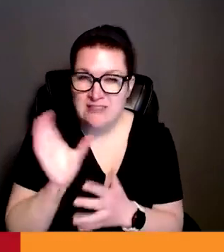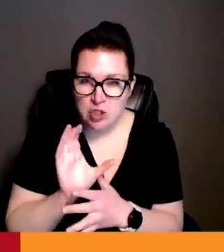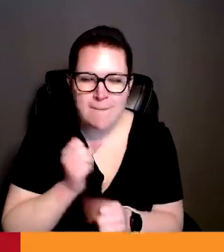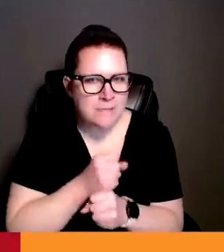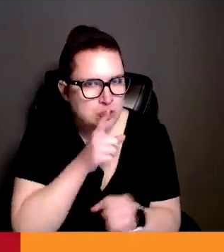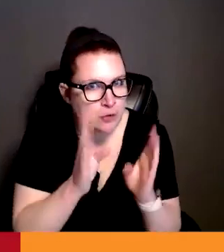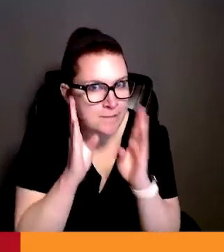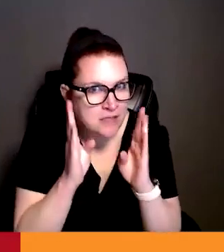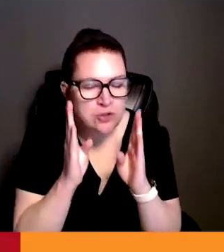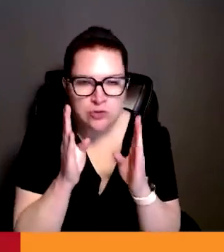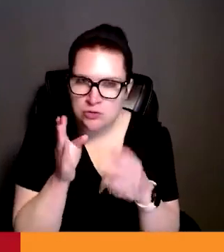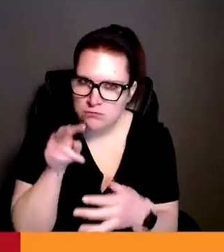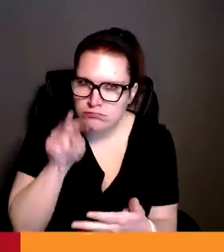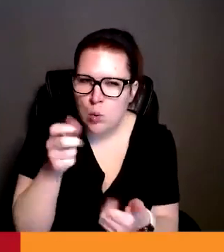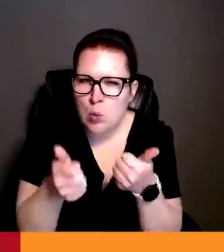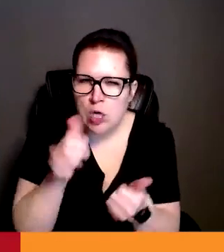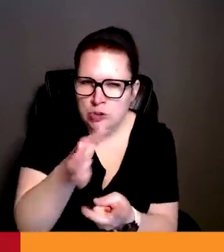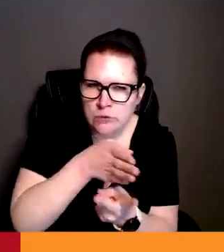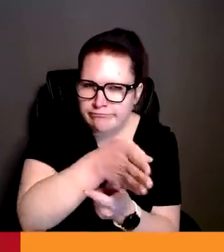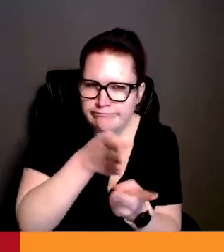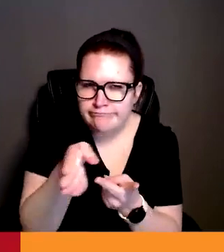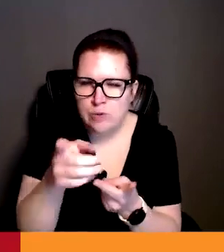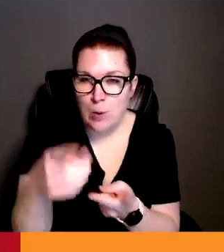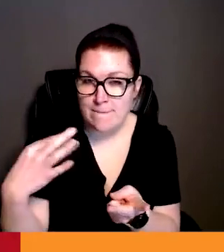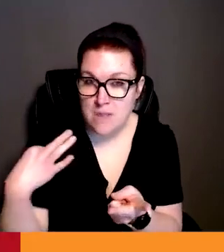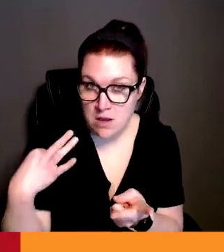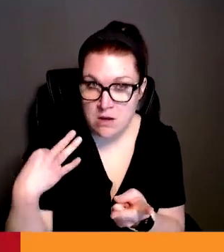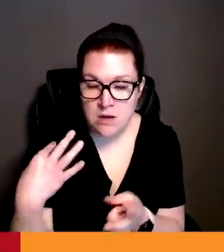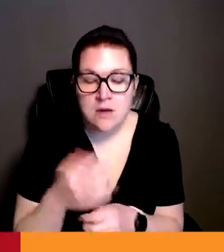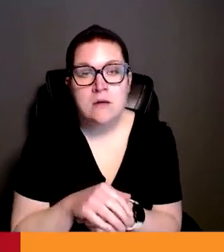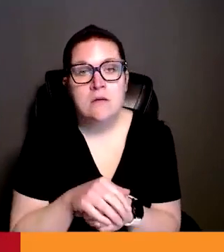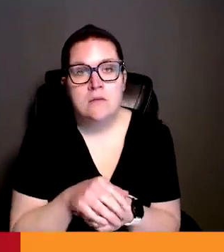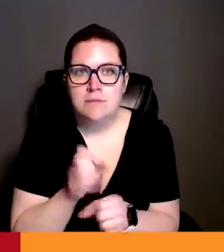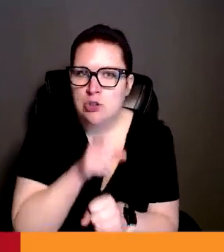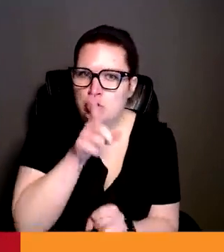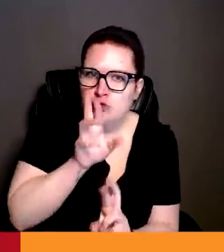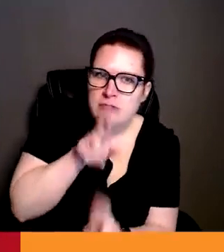Based on what track you are applying for and that you are responsive to the judging criteria